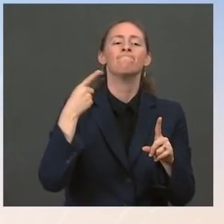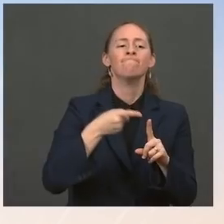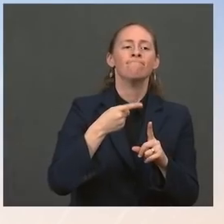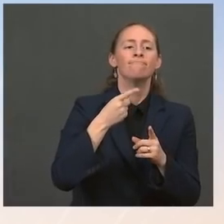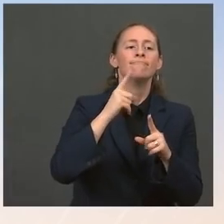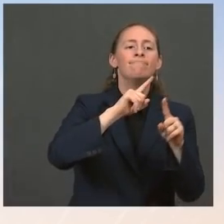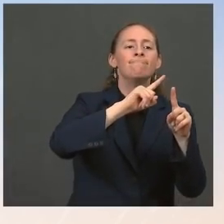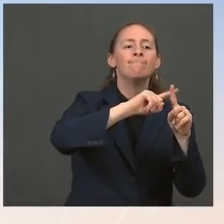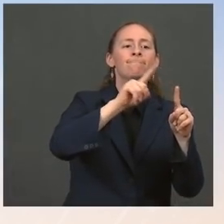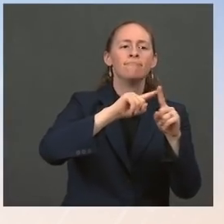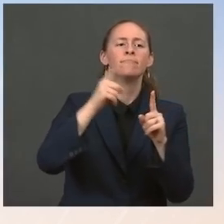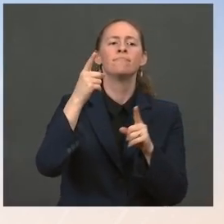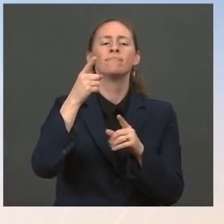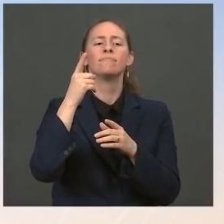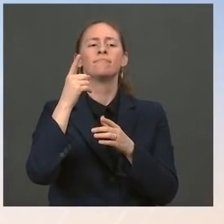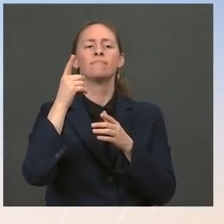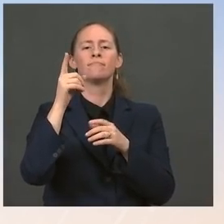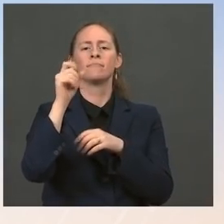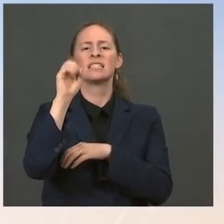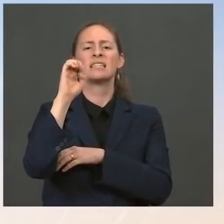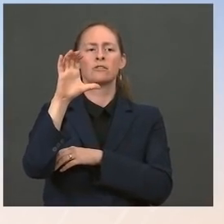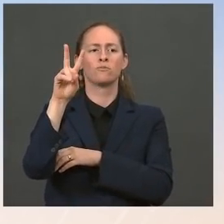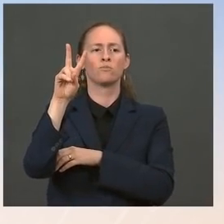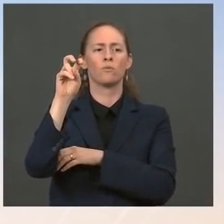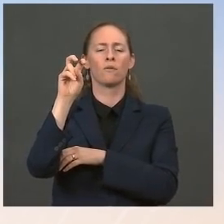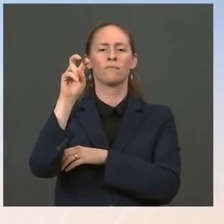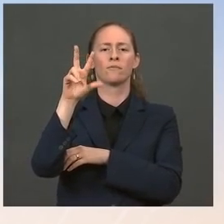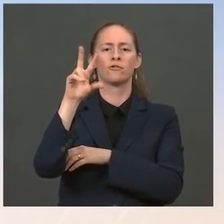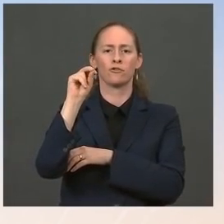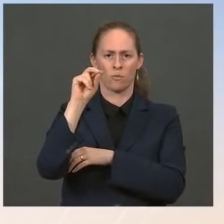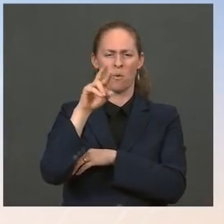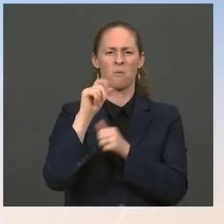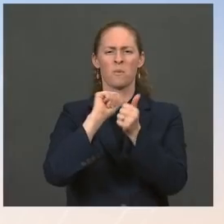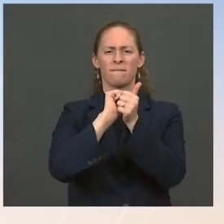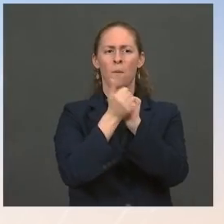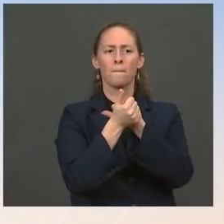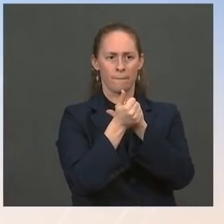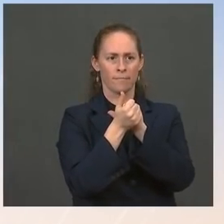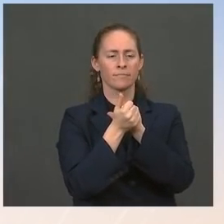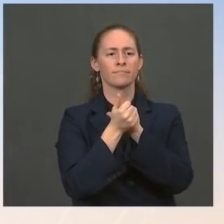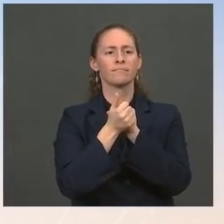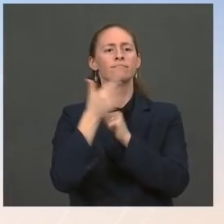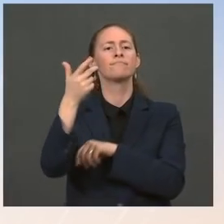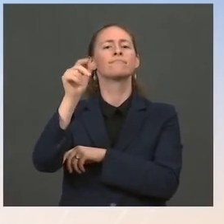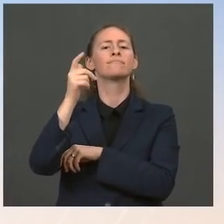It also includes privacy and antitrust reforms as well as more transparency. That should also be on the table.